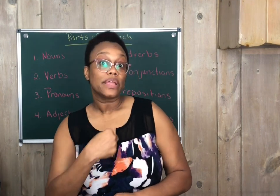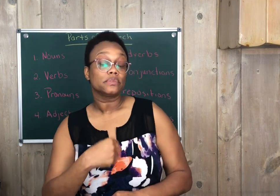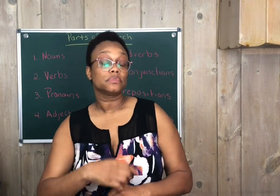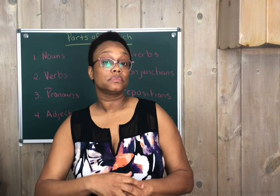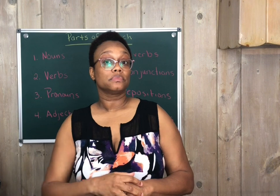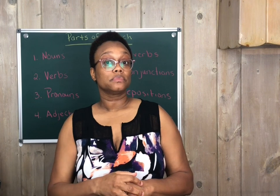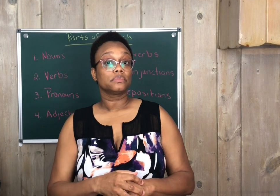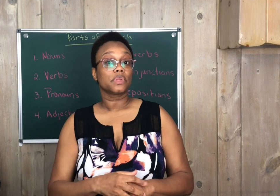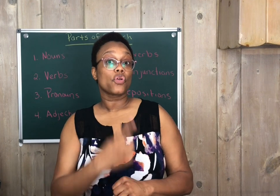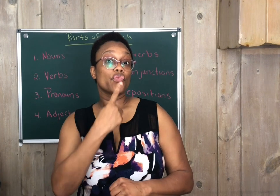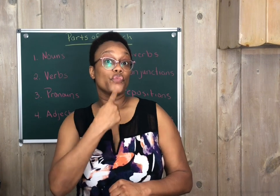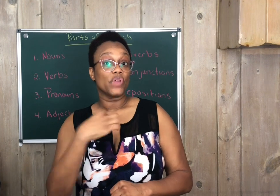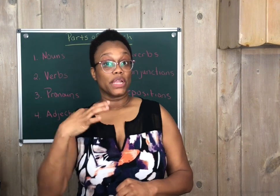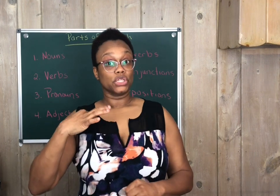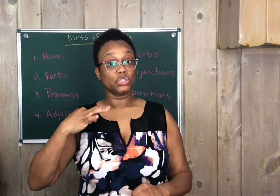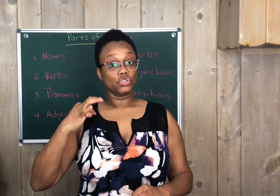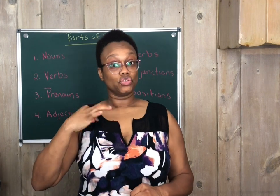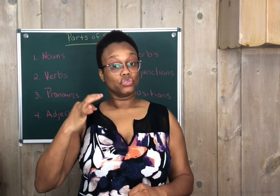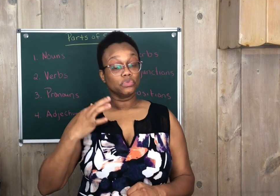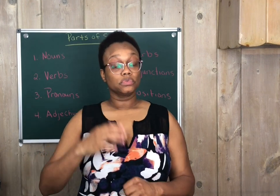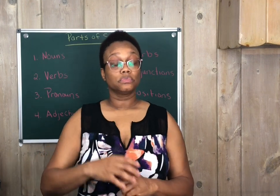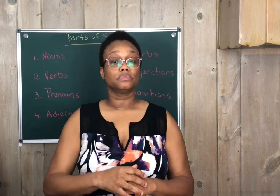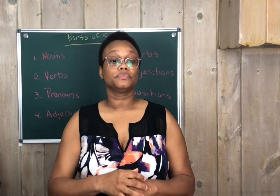Red like a red shirt